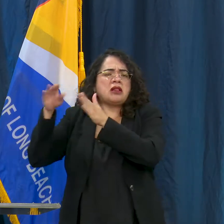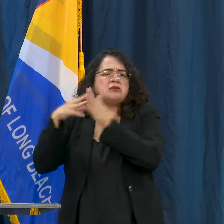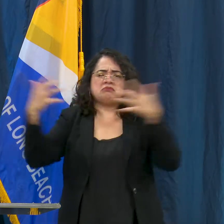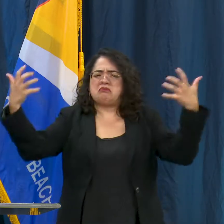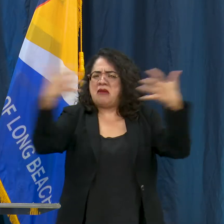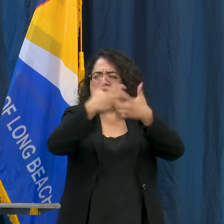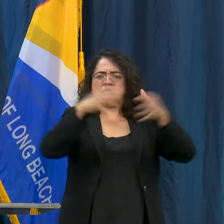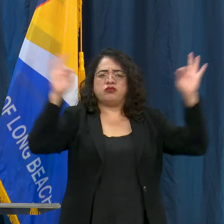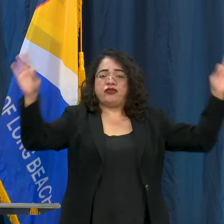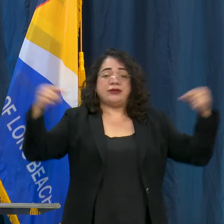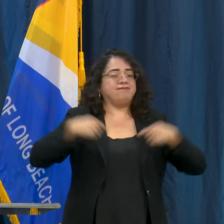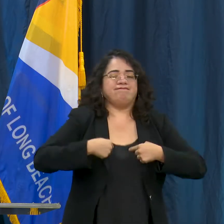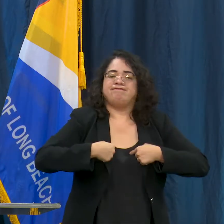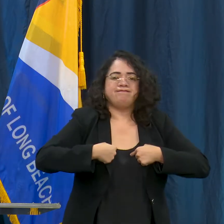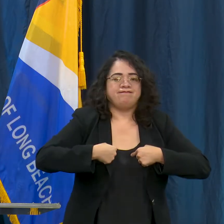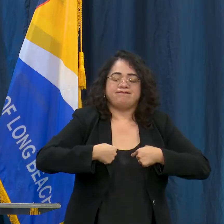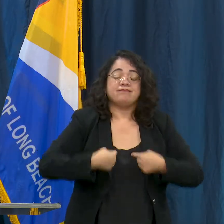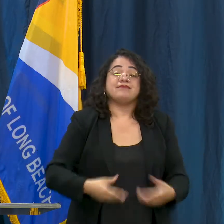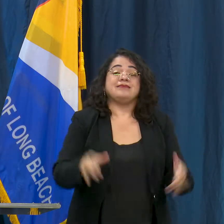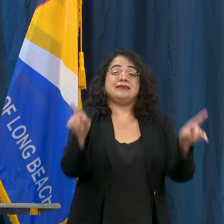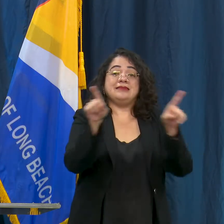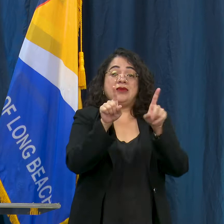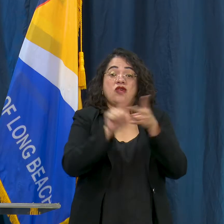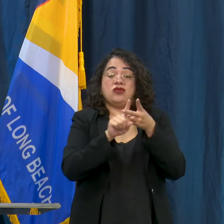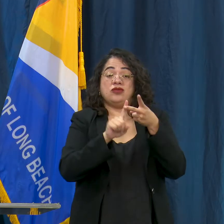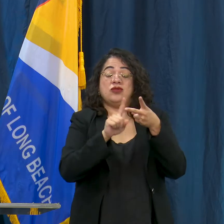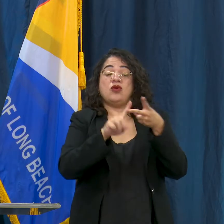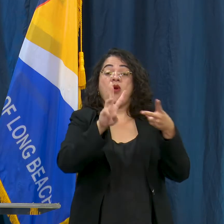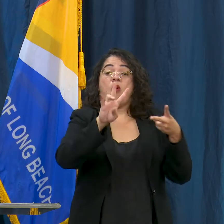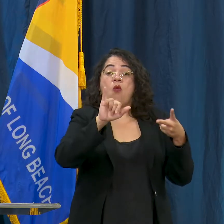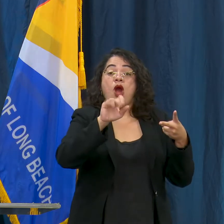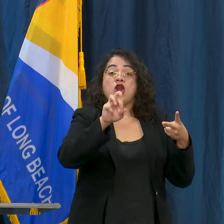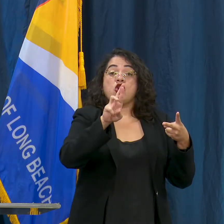for Long Beach so please note if you are a bar owner, a worker, a bartender, or